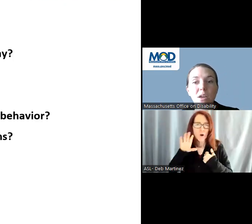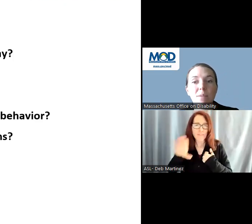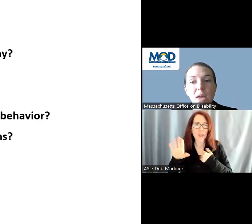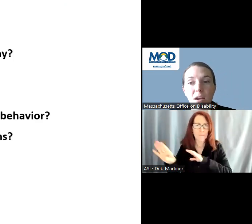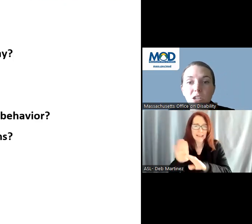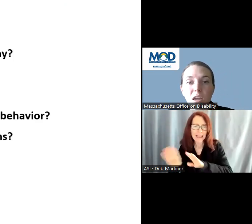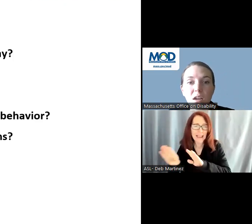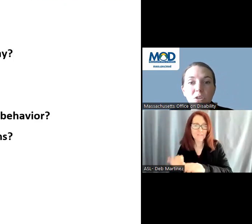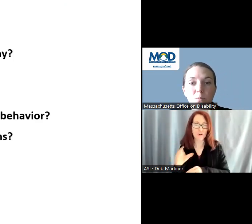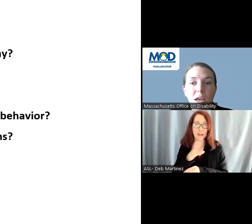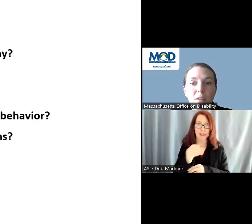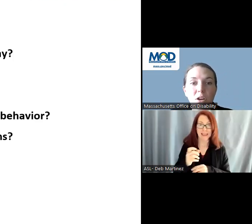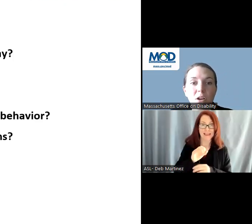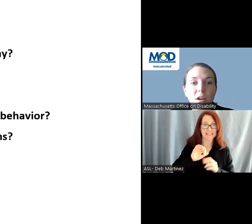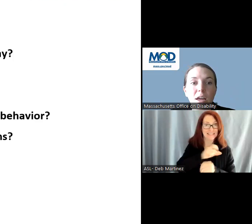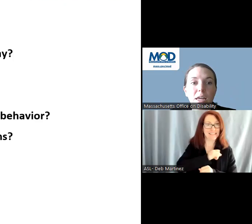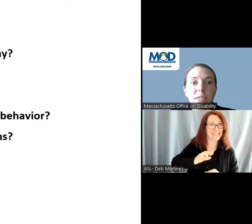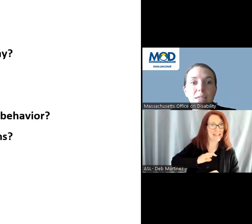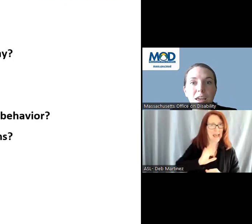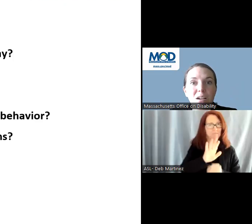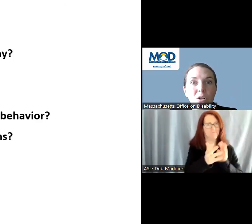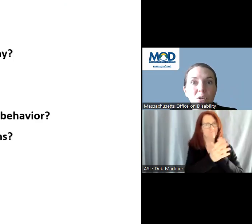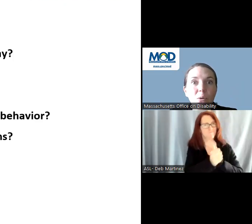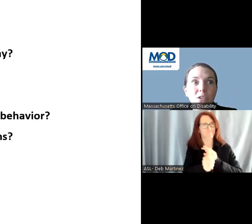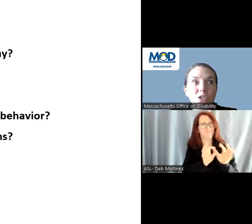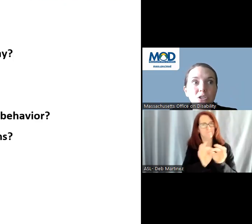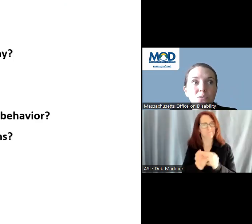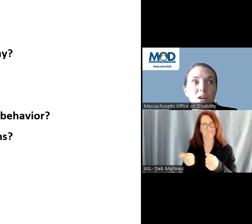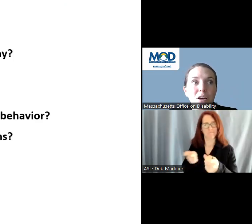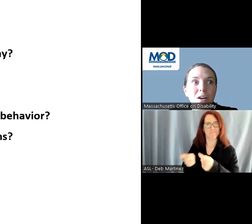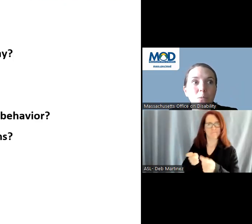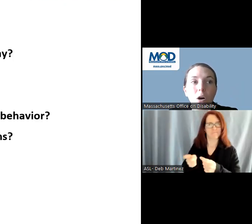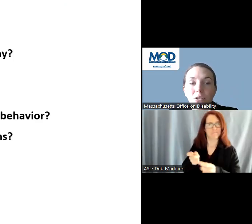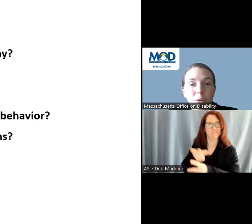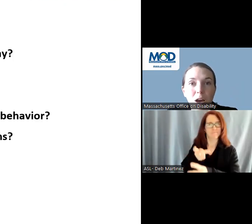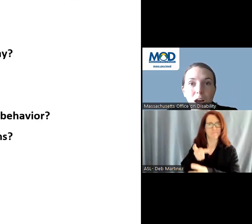manage the animal's behavior is the animal going to wander around the office approaching